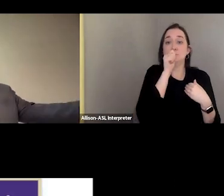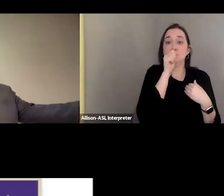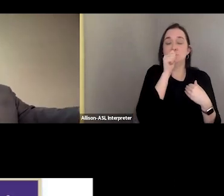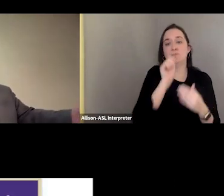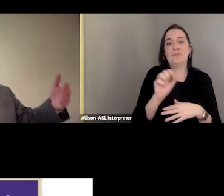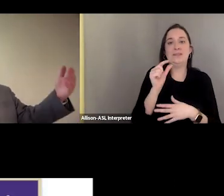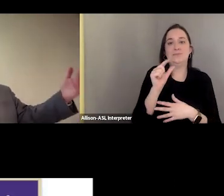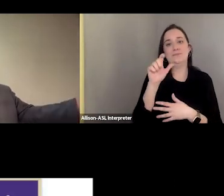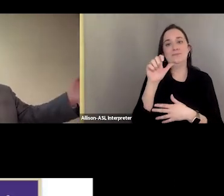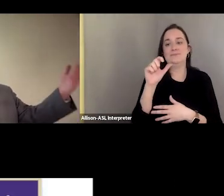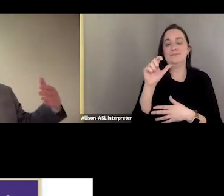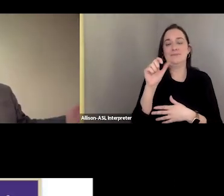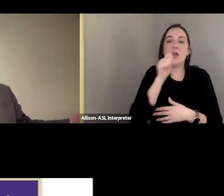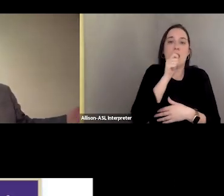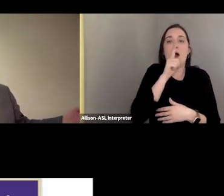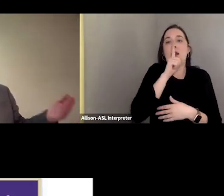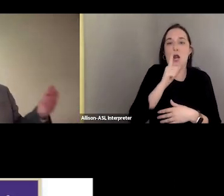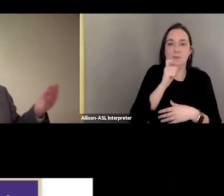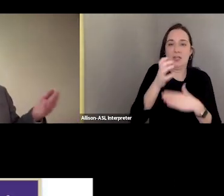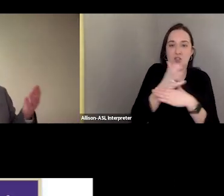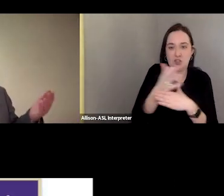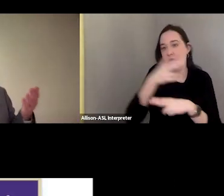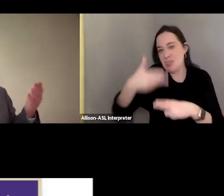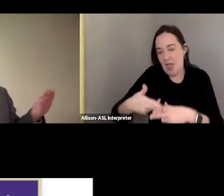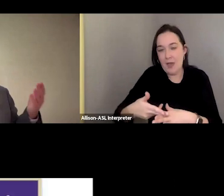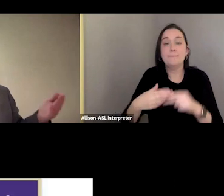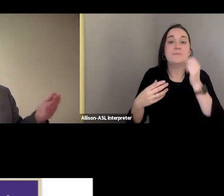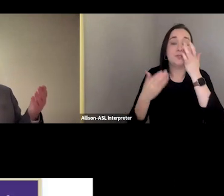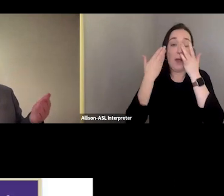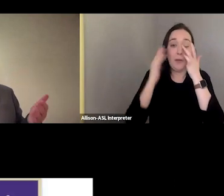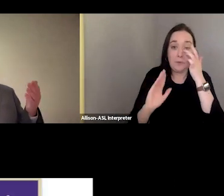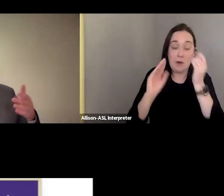organization that we could meet on campus. So I don't know what campus rules or regulations are,